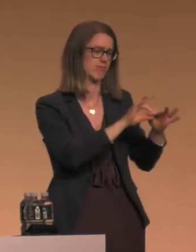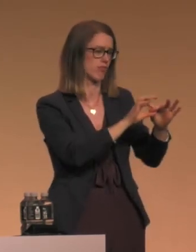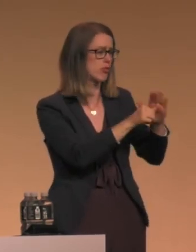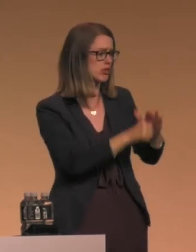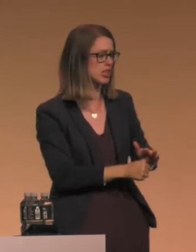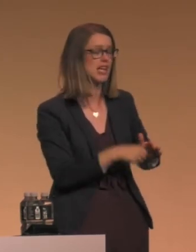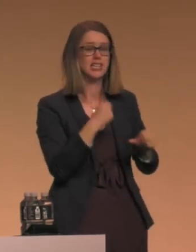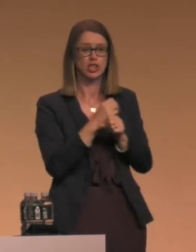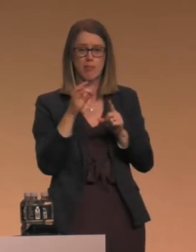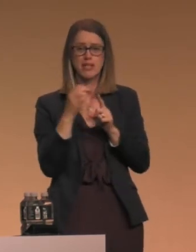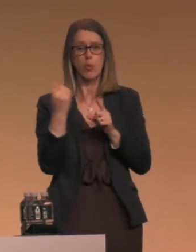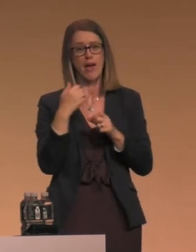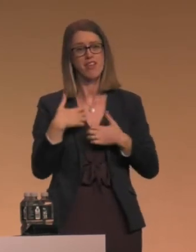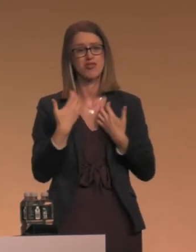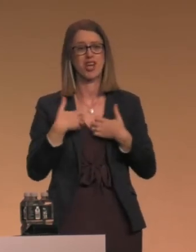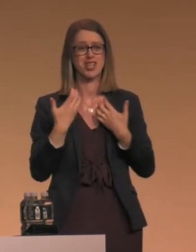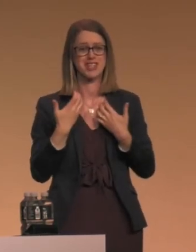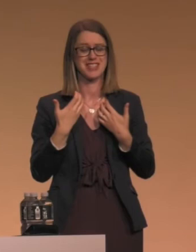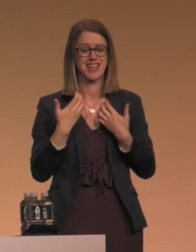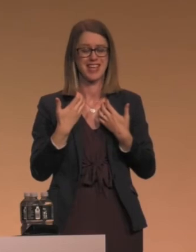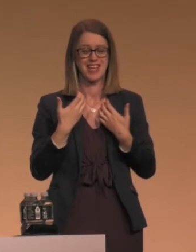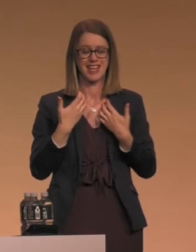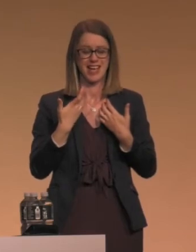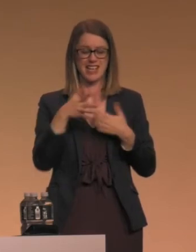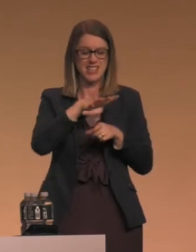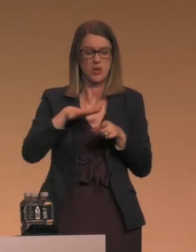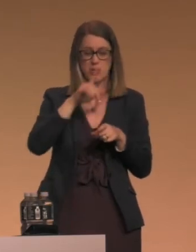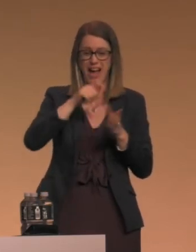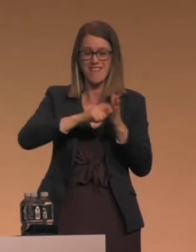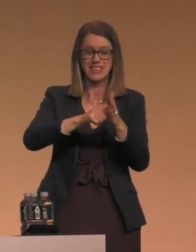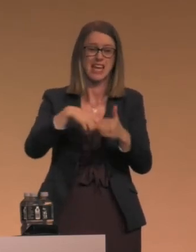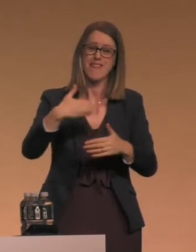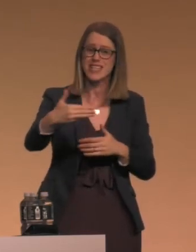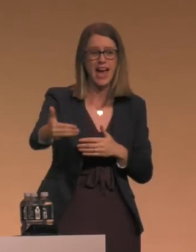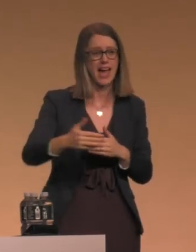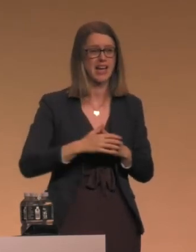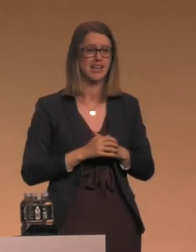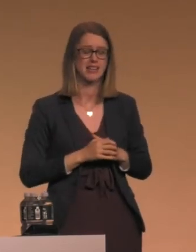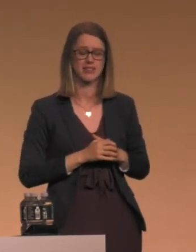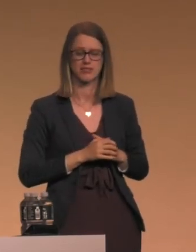And GPs deal with frustrations and inability to fix things every day. There are a range of factors that